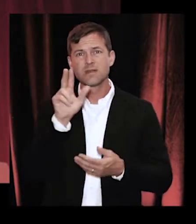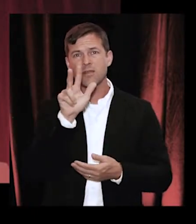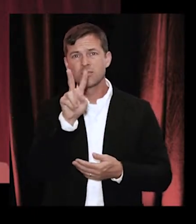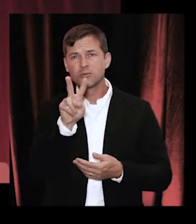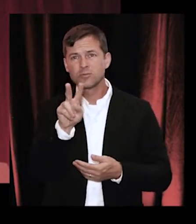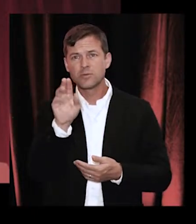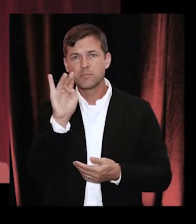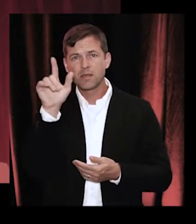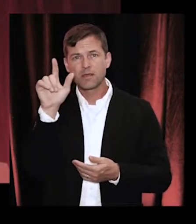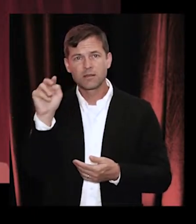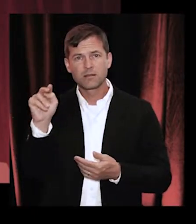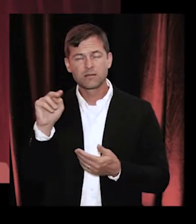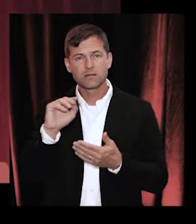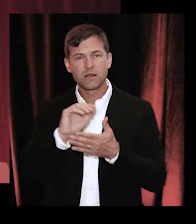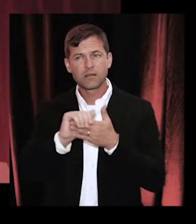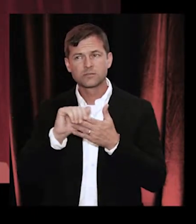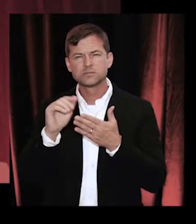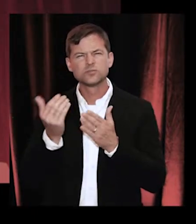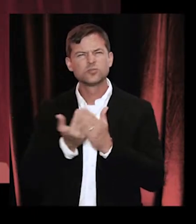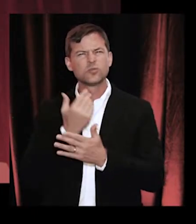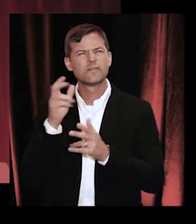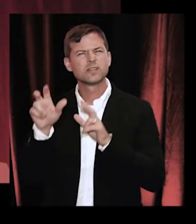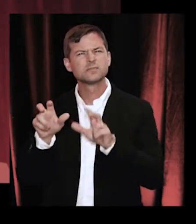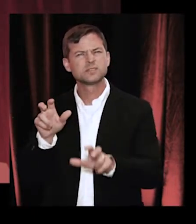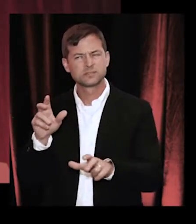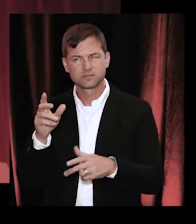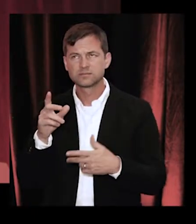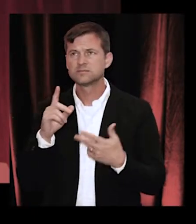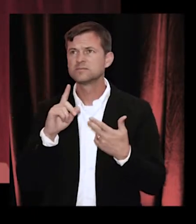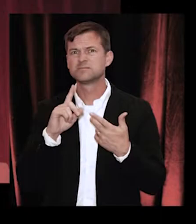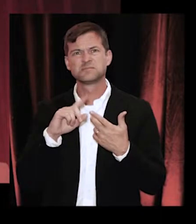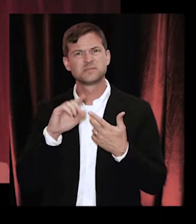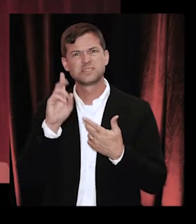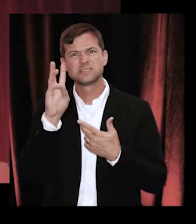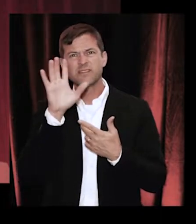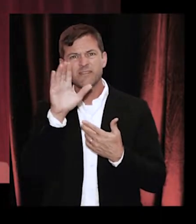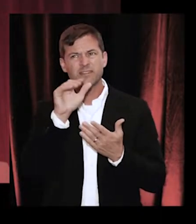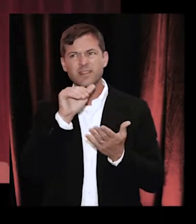in new investments and create some 65,000 new good paying jobs,